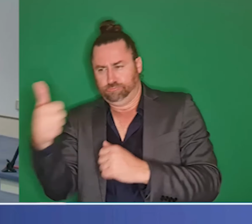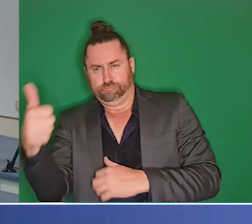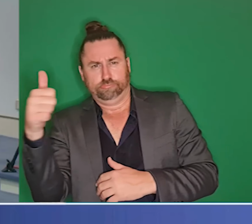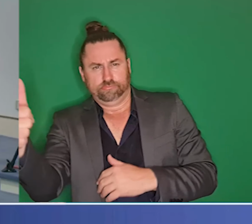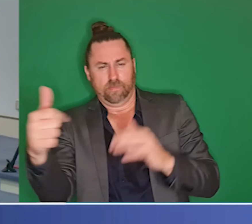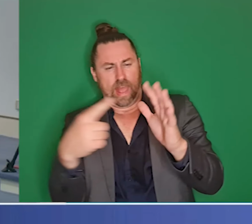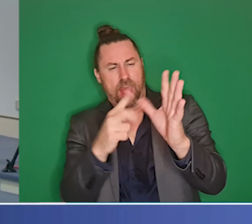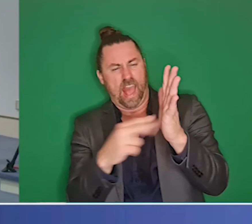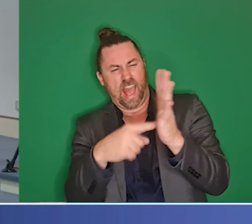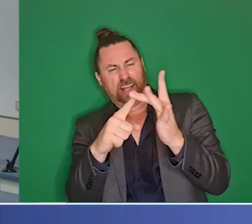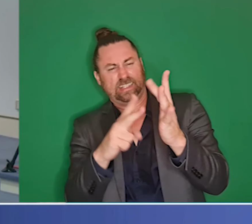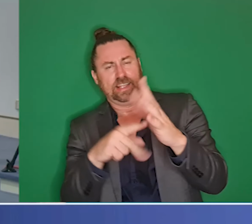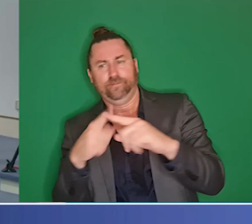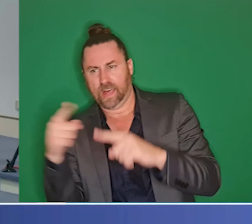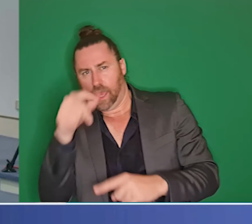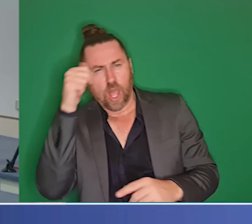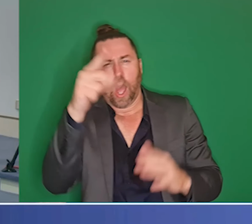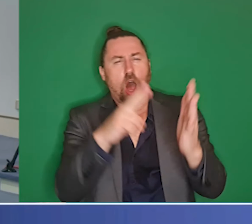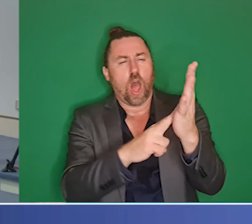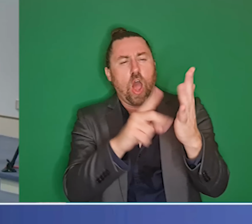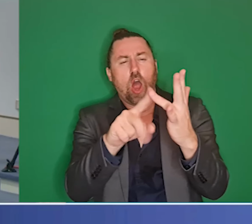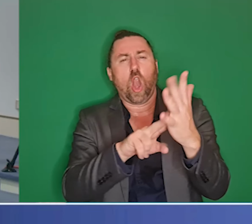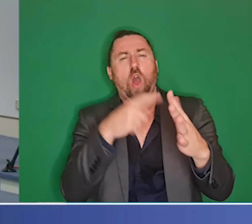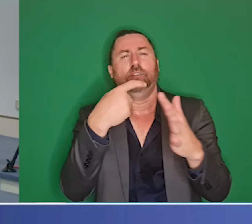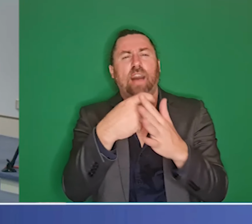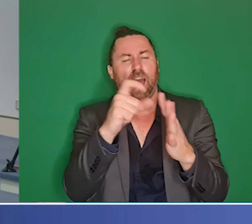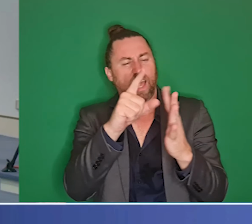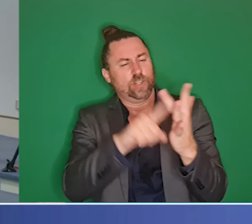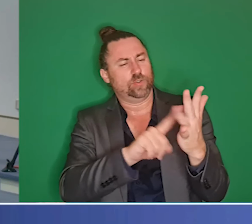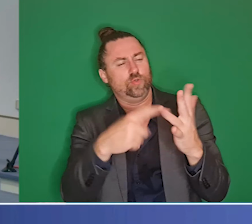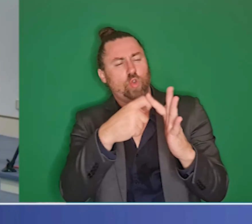How are you happy to have people like Alex Antic and like Gerard Rennick